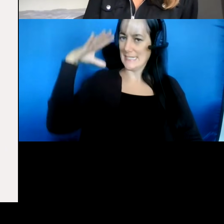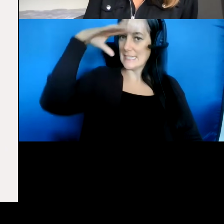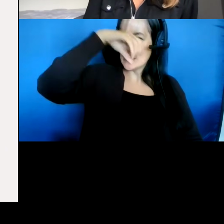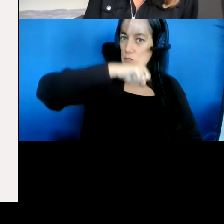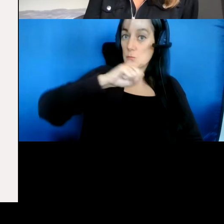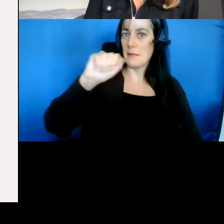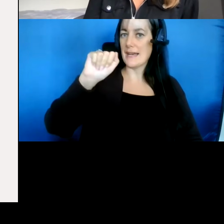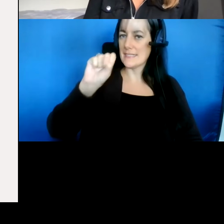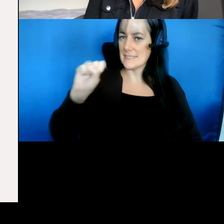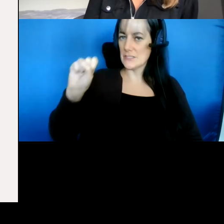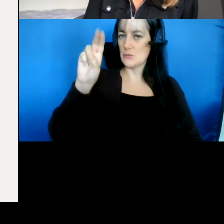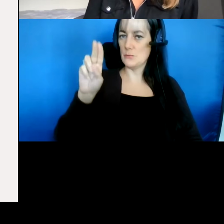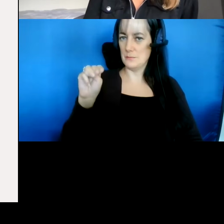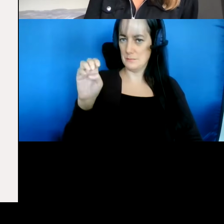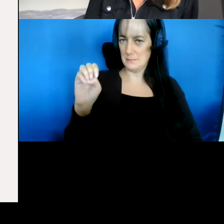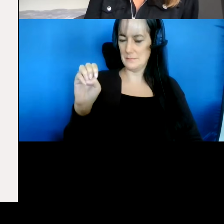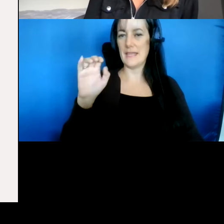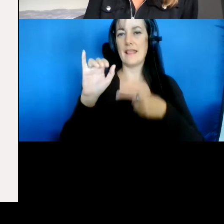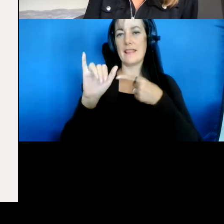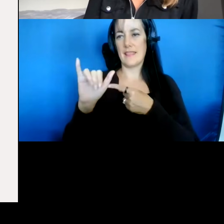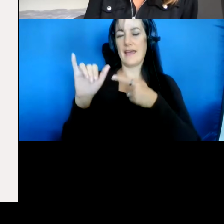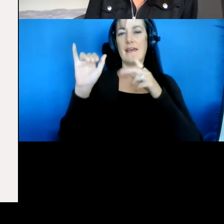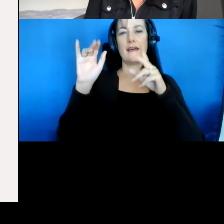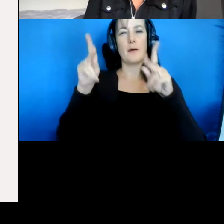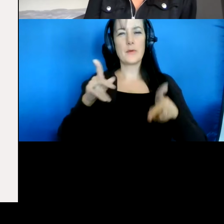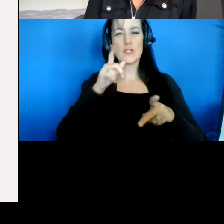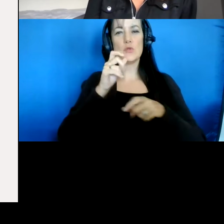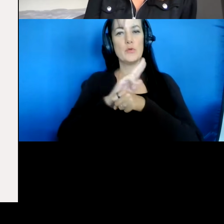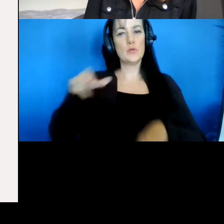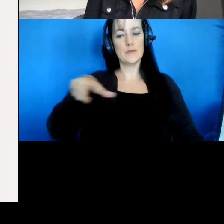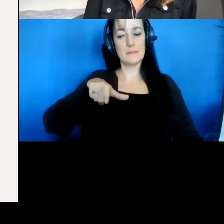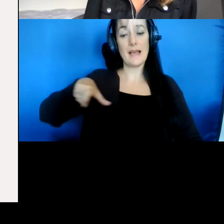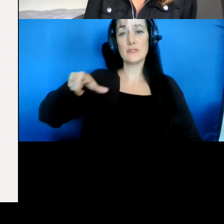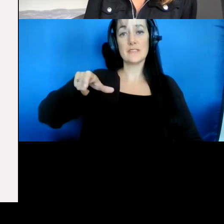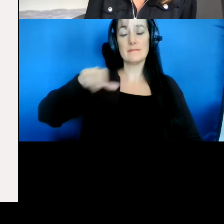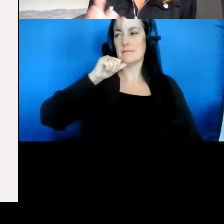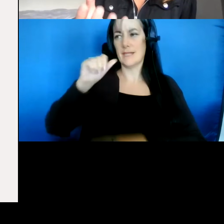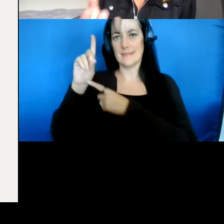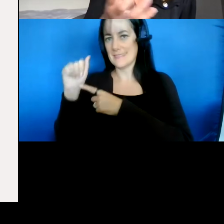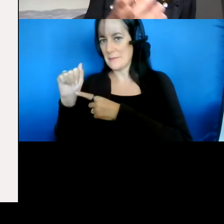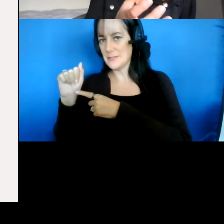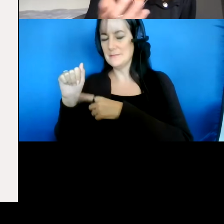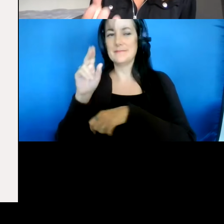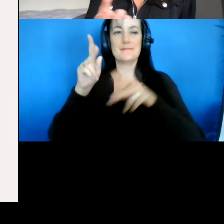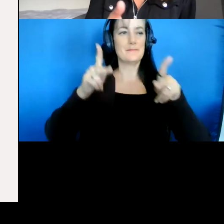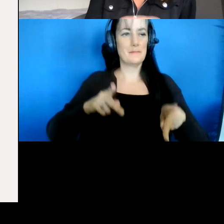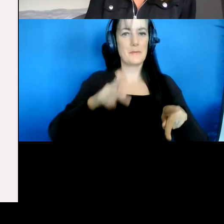that a mouse user is not disabled, and a keyboard user is disabled. It becomes very black and